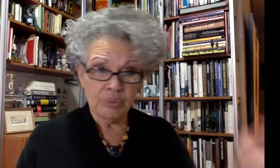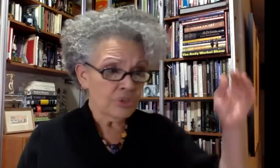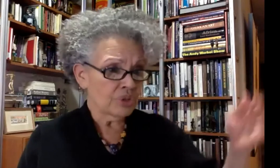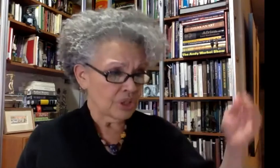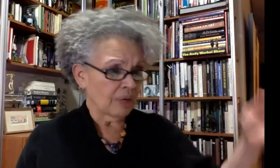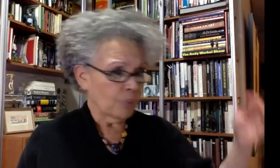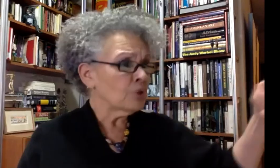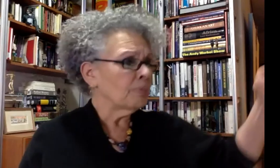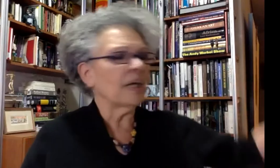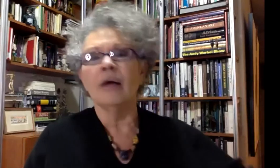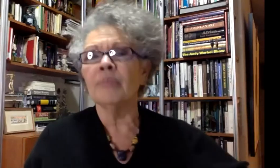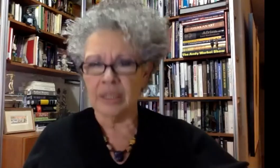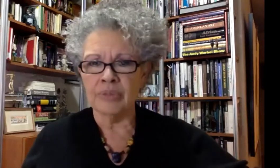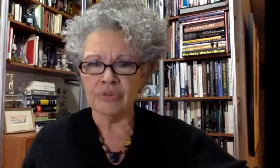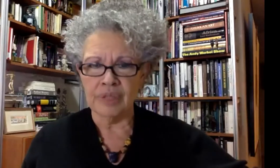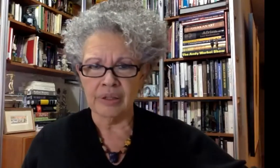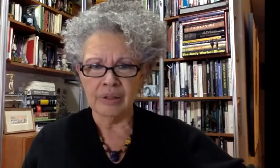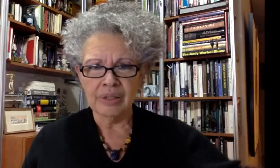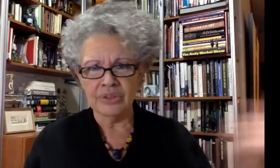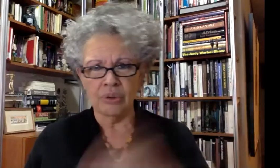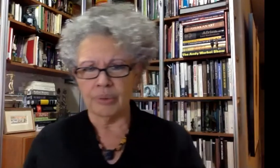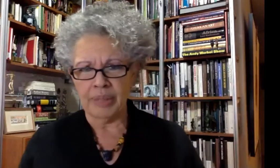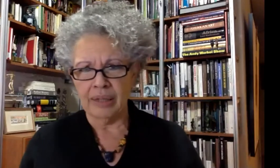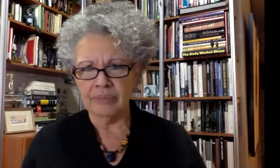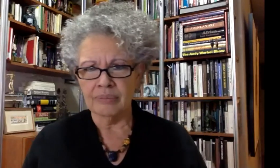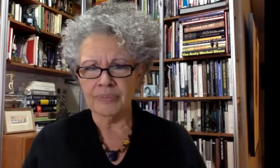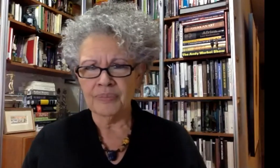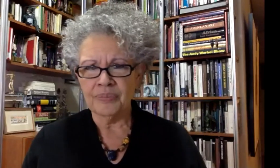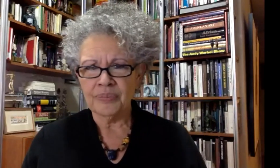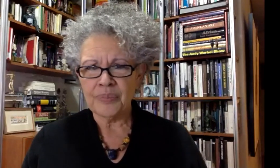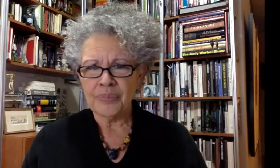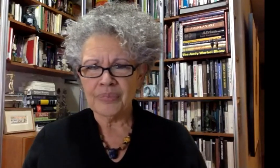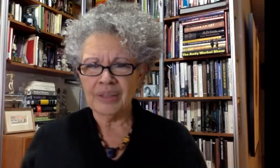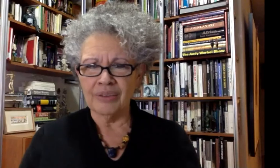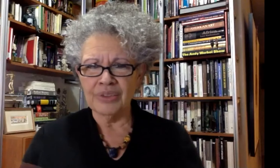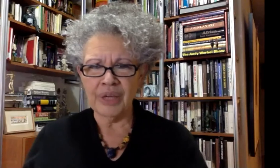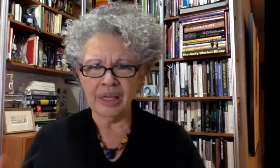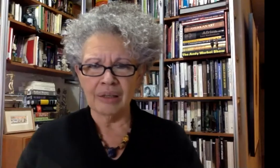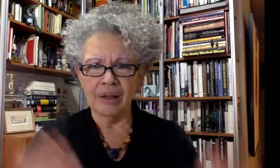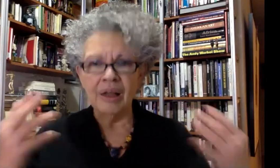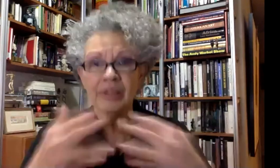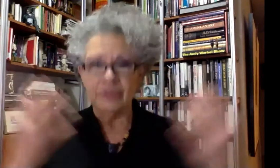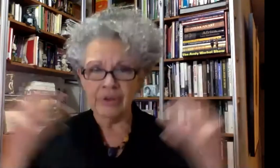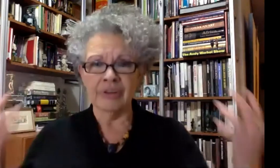can expose the need to restructure our relationships with each other as communities and individuals